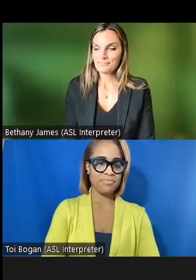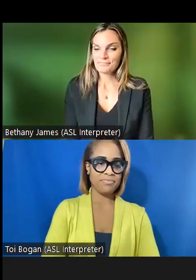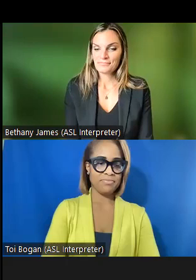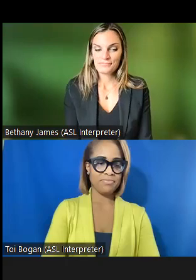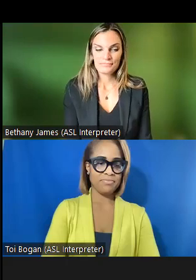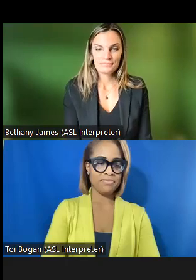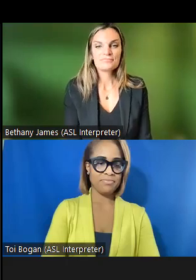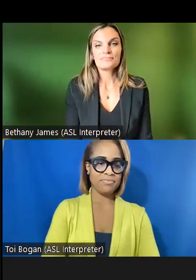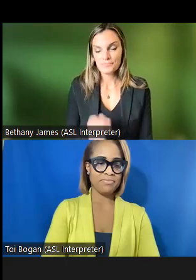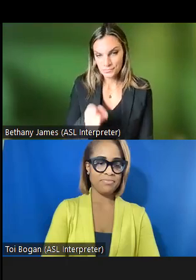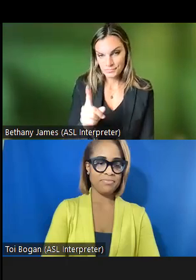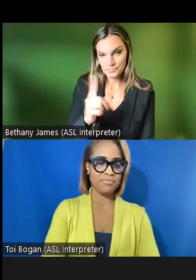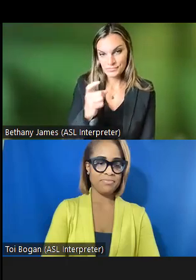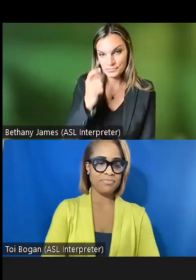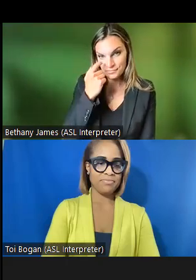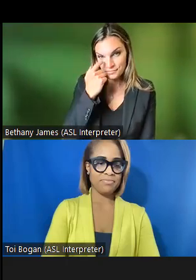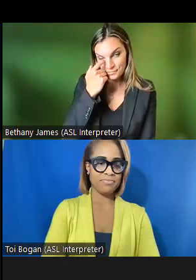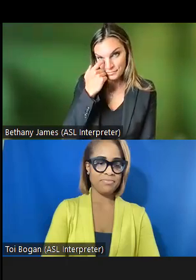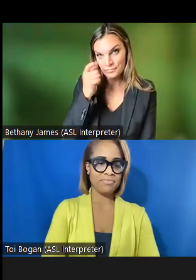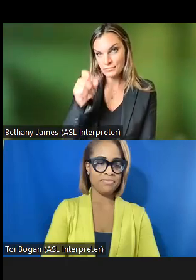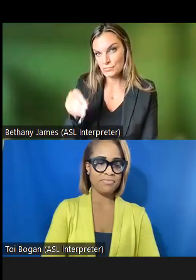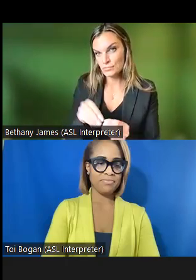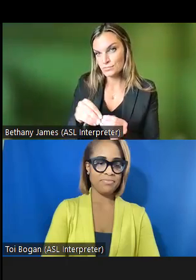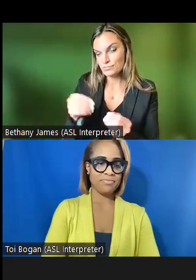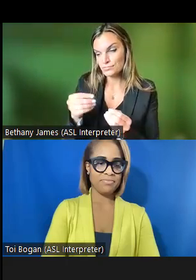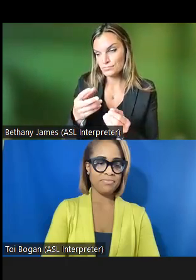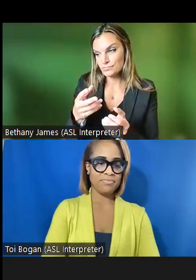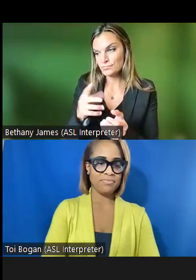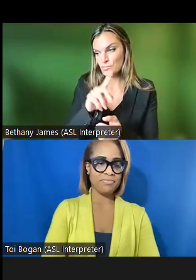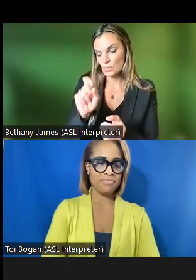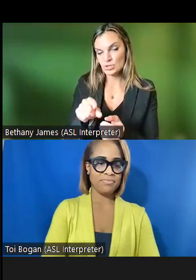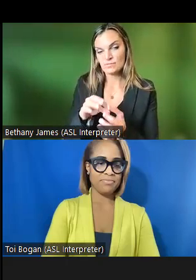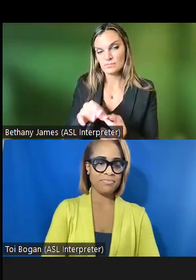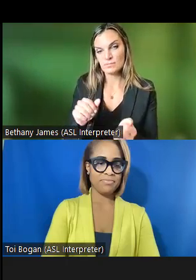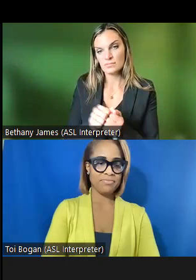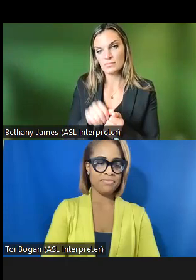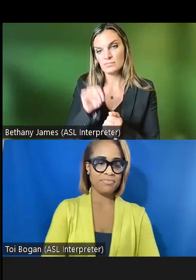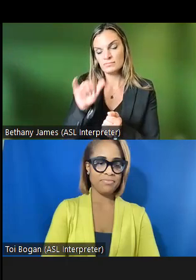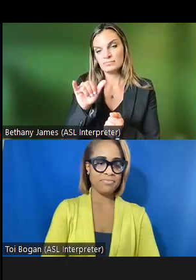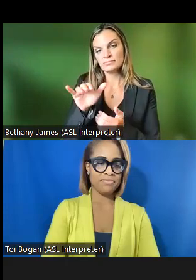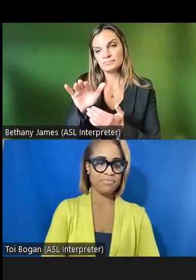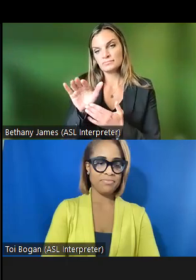Oh, okay. Here we go. Can you talk more about the requirement of secondary education to supply interpreters?